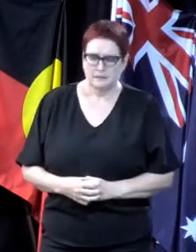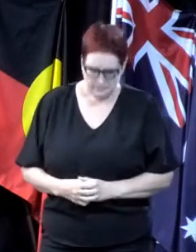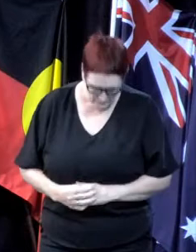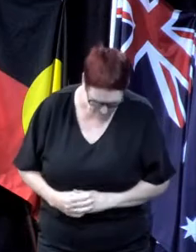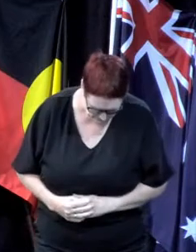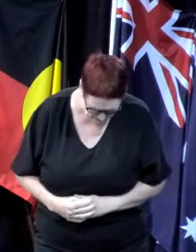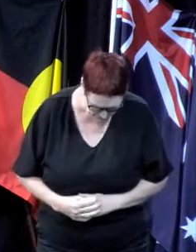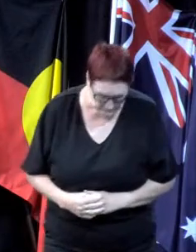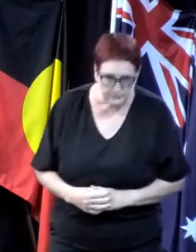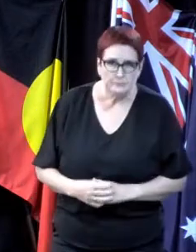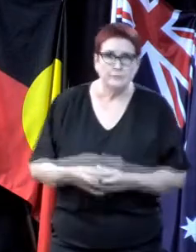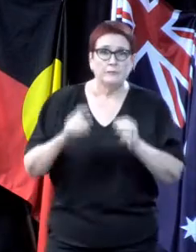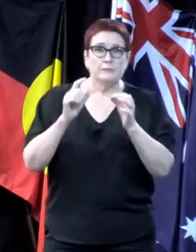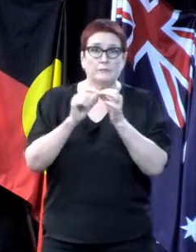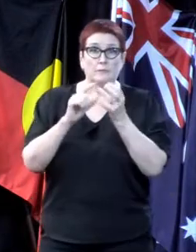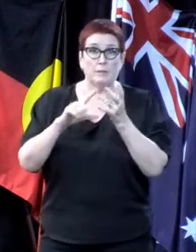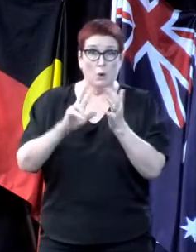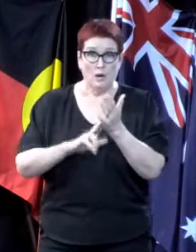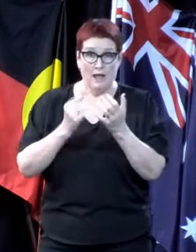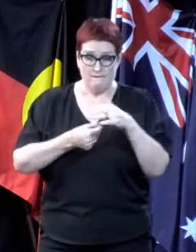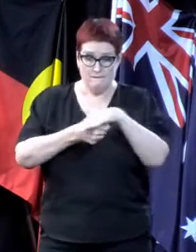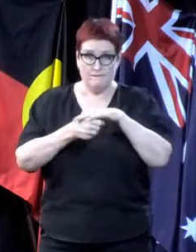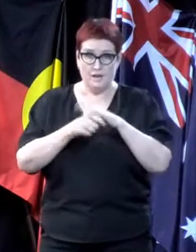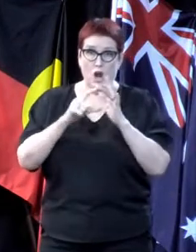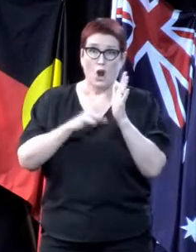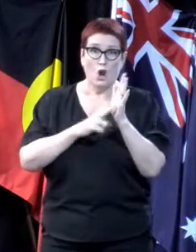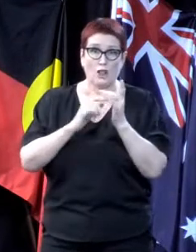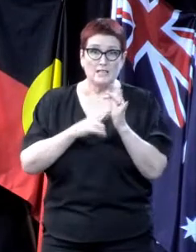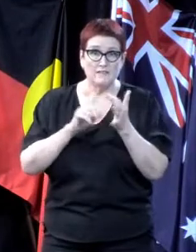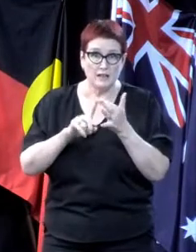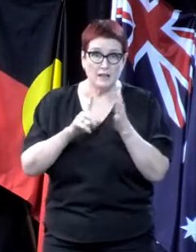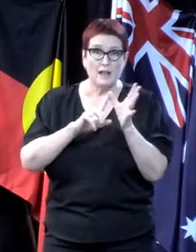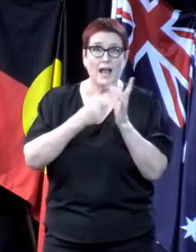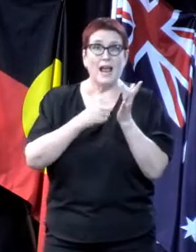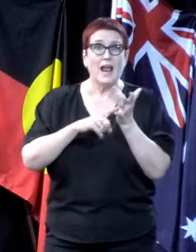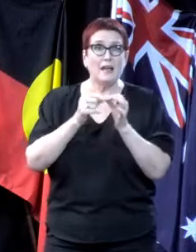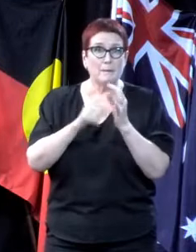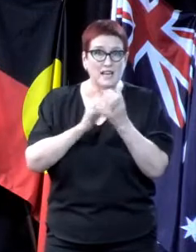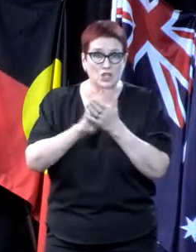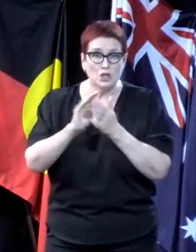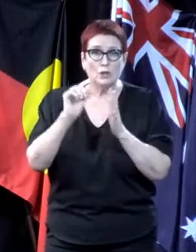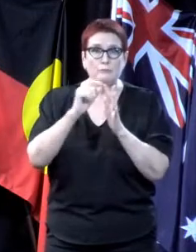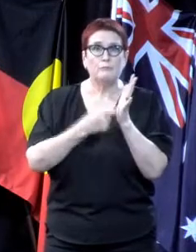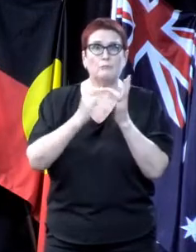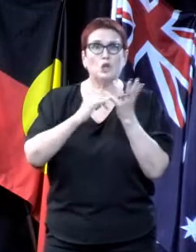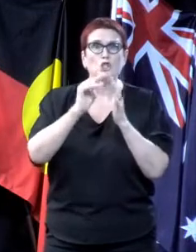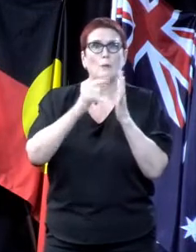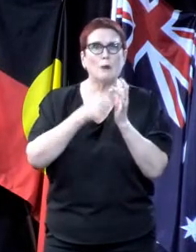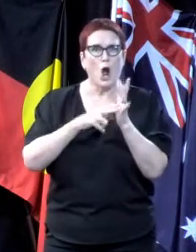Well, there's Bowen, and, then, there's Collinsville. And then, there's Airlie Beach, Proserpine. So, they're all very close together.